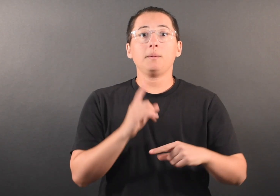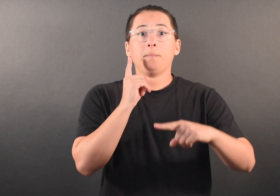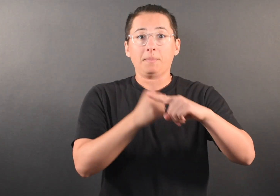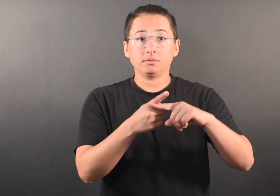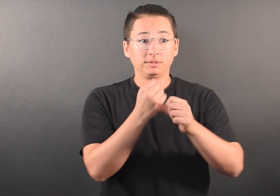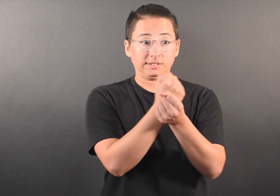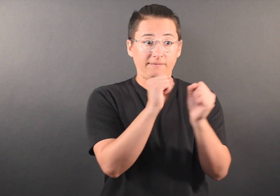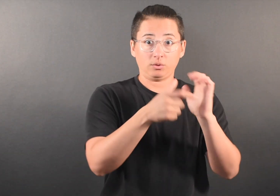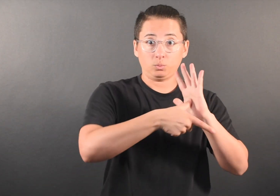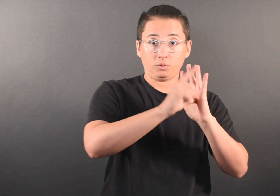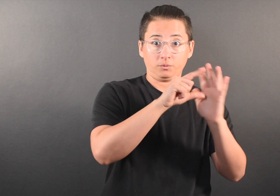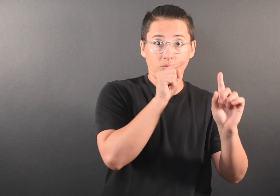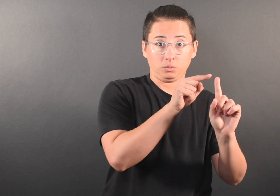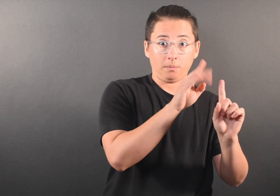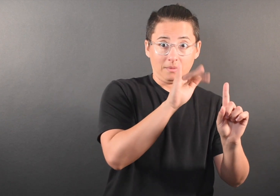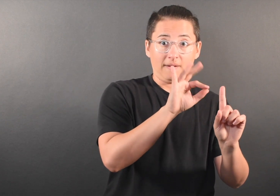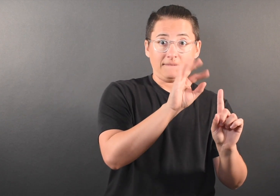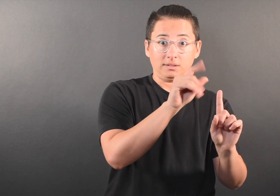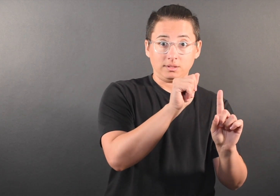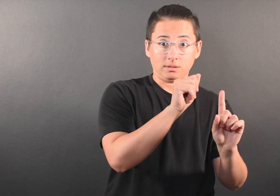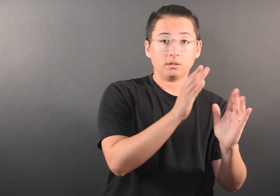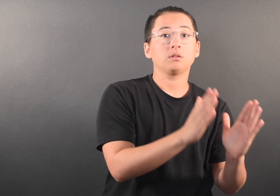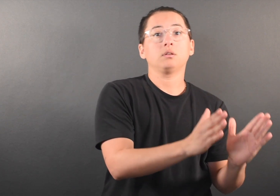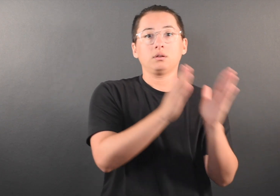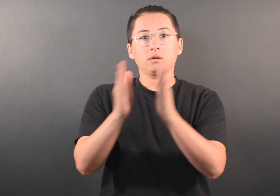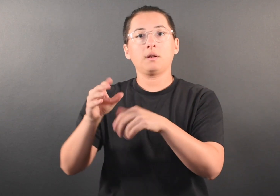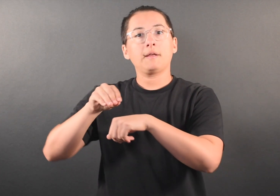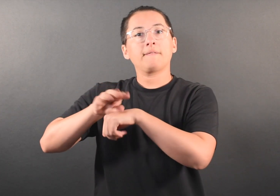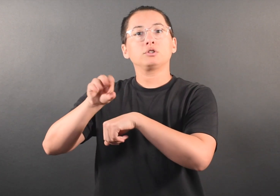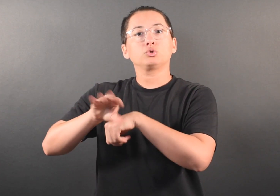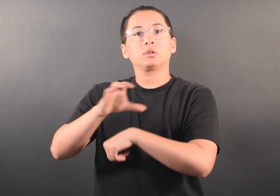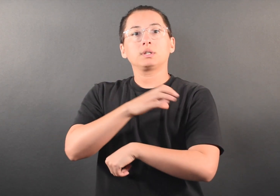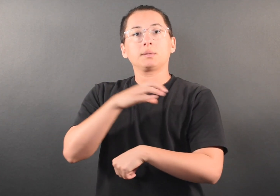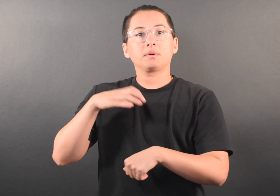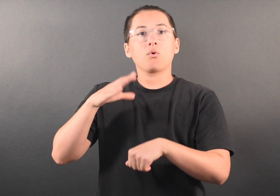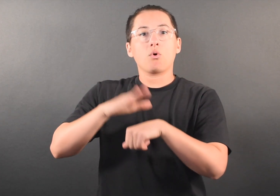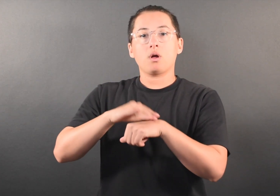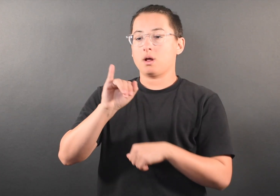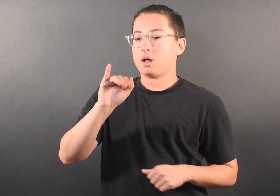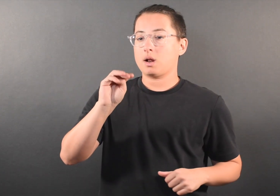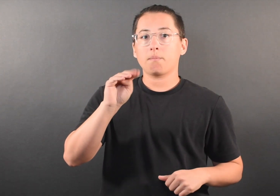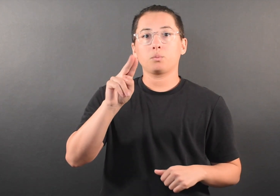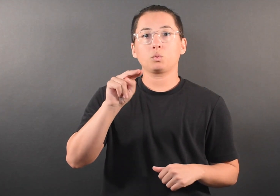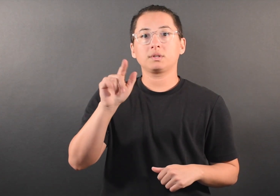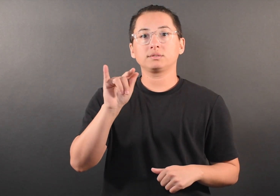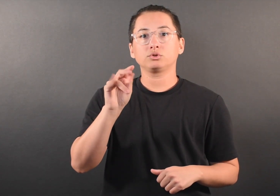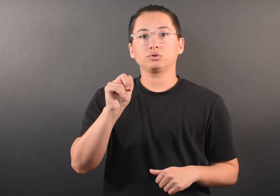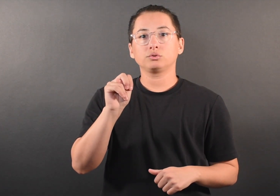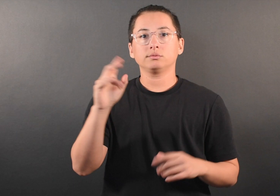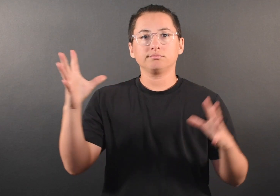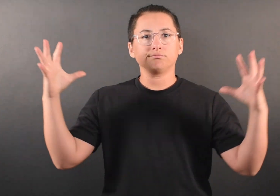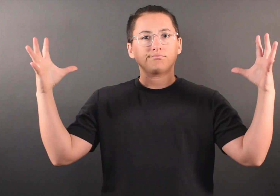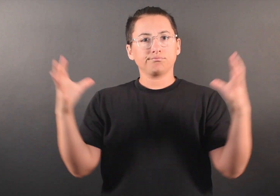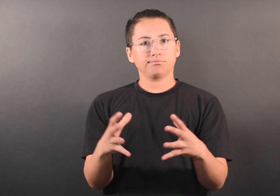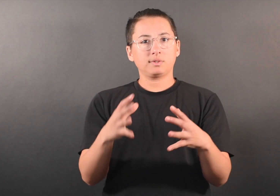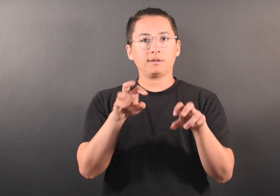In addition to the safety review by the FDA, the Advisory Committee on Immunization has convened a